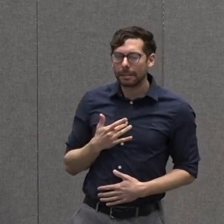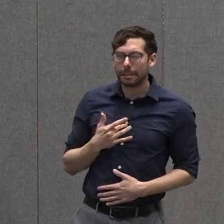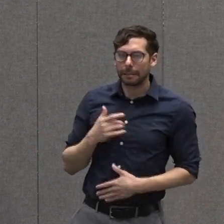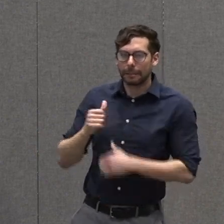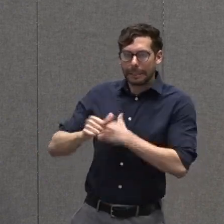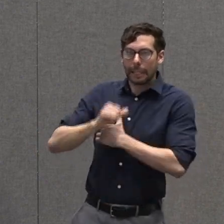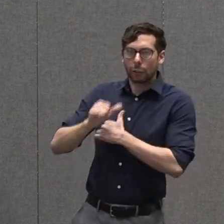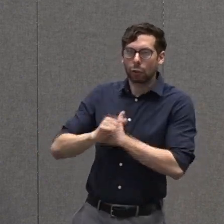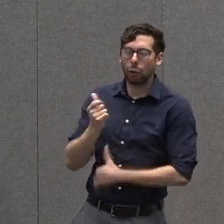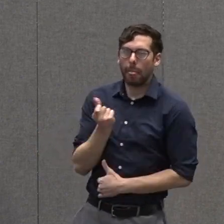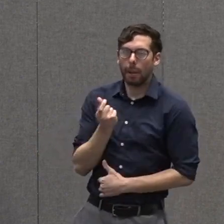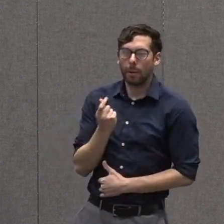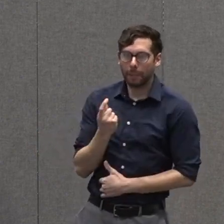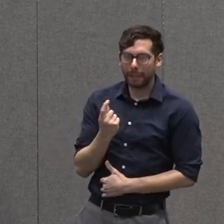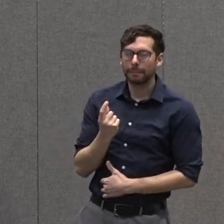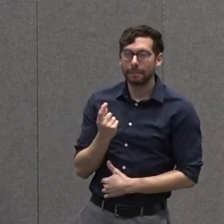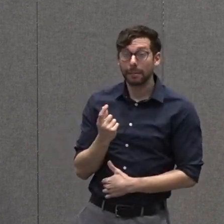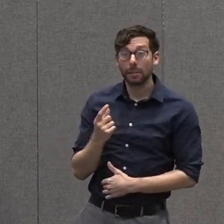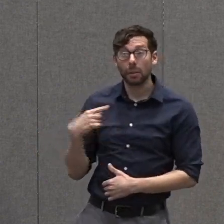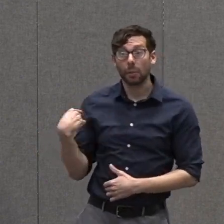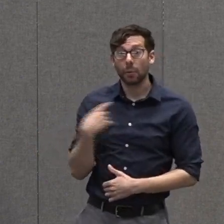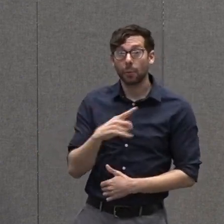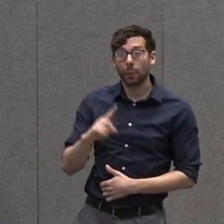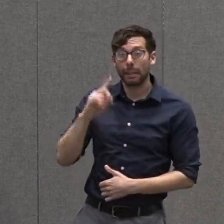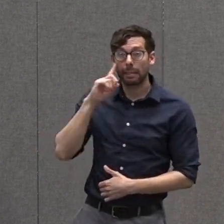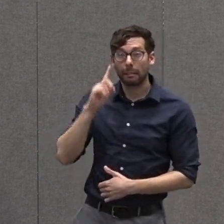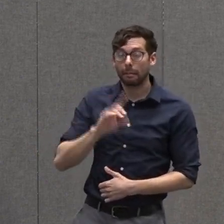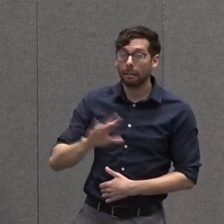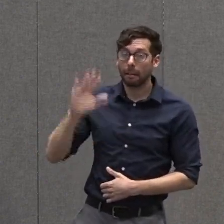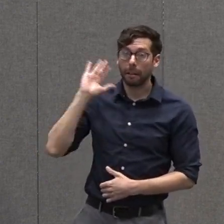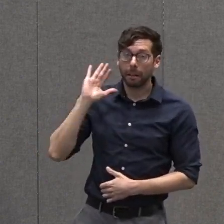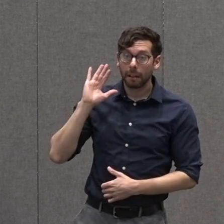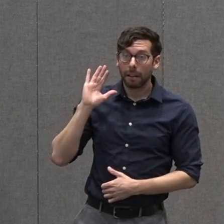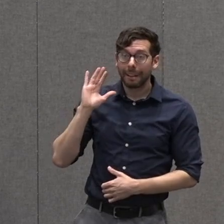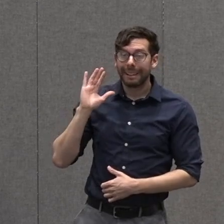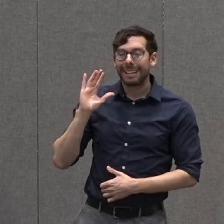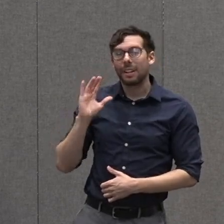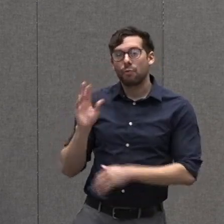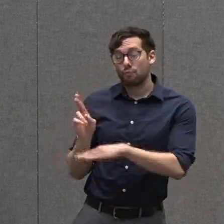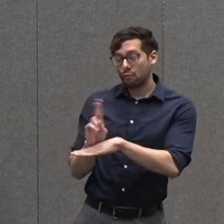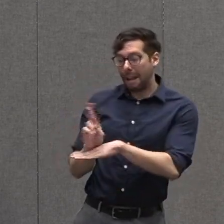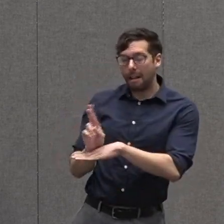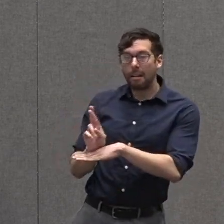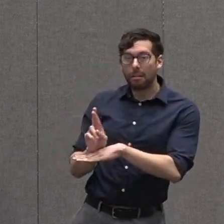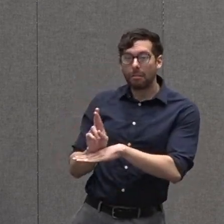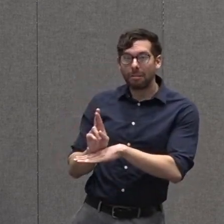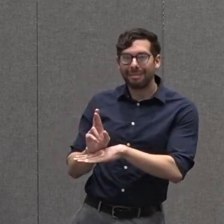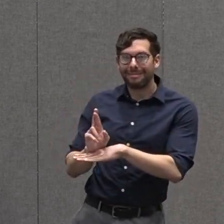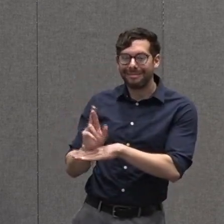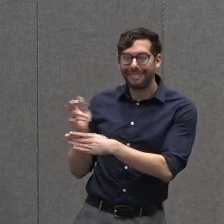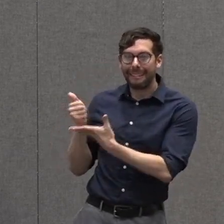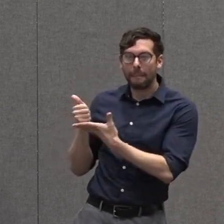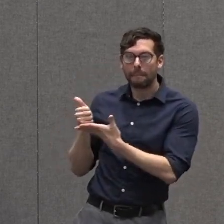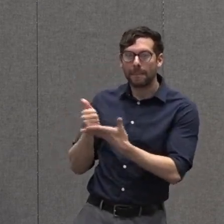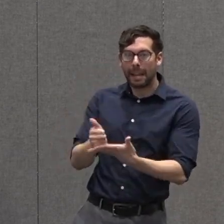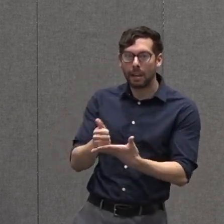We believe, in the past, that that helps snakes save their own lives from big animals that might step on them accidentally.